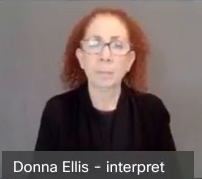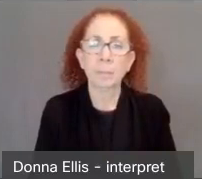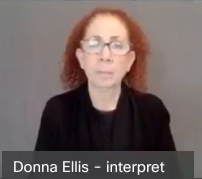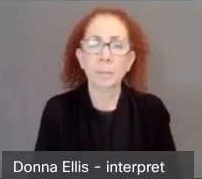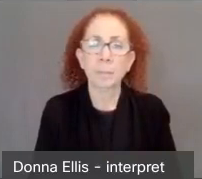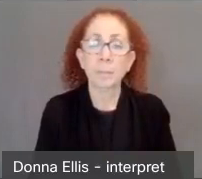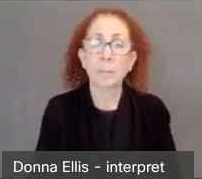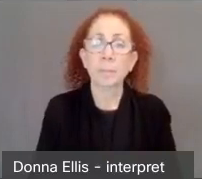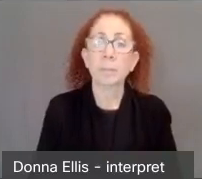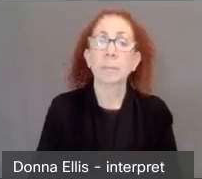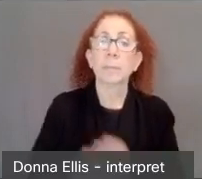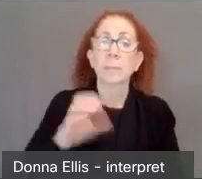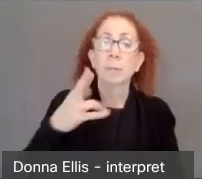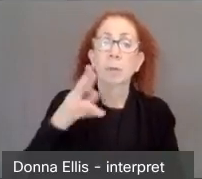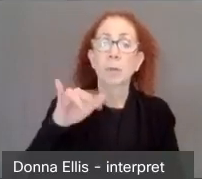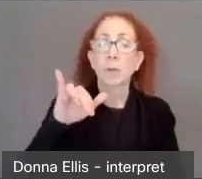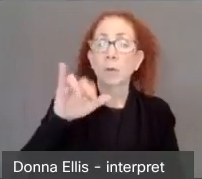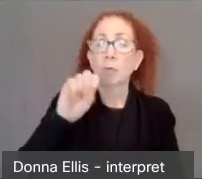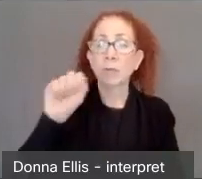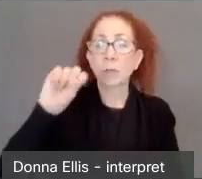[Staff] Next we'll go to Crissa Shoemaker from The Intelligencer.